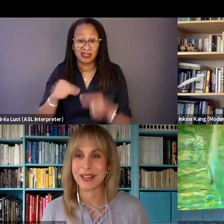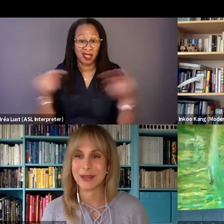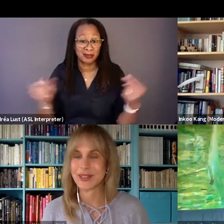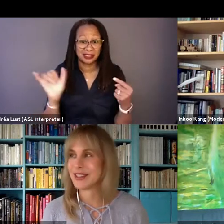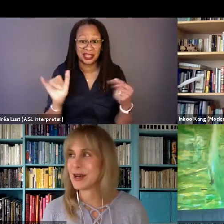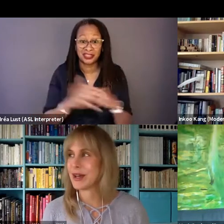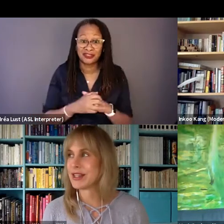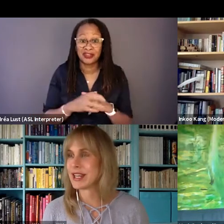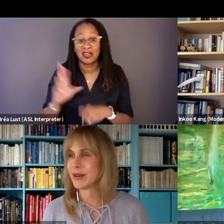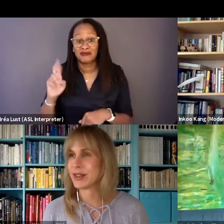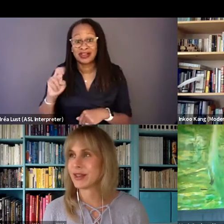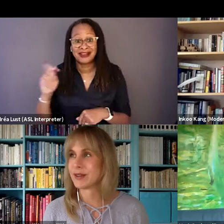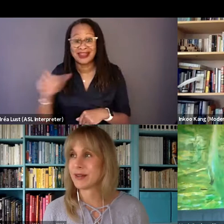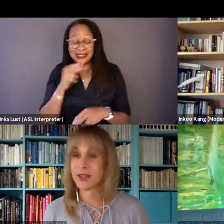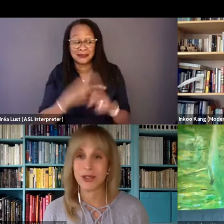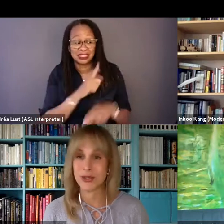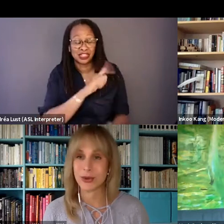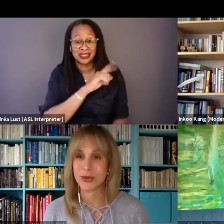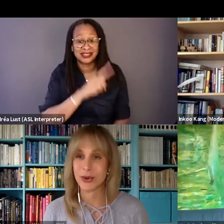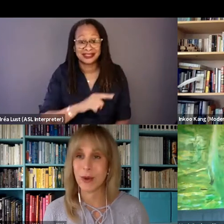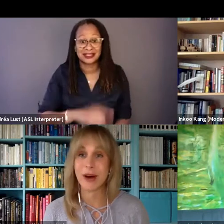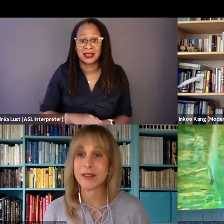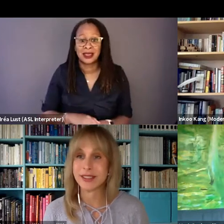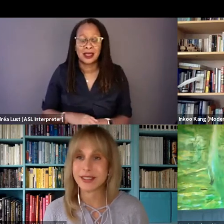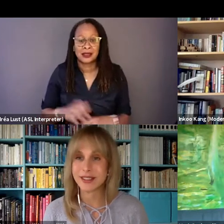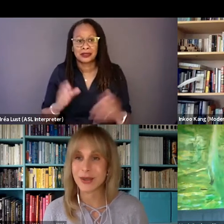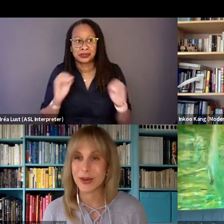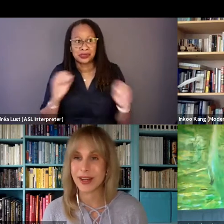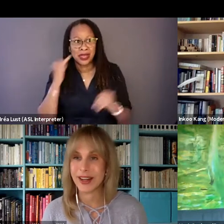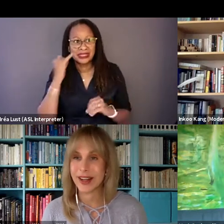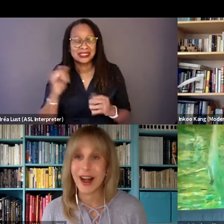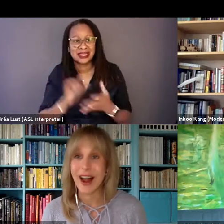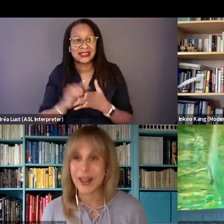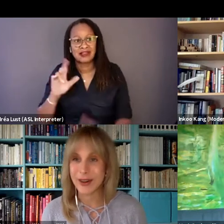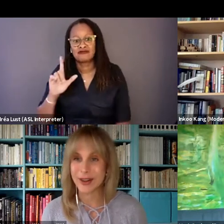There was no indicator that Renee Richards was aware of Liz's story either